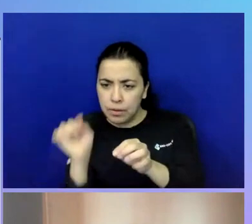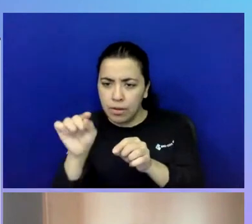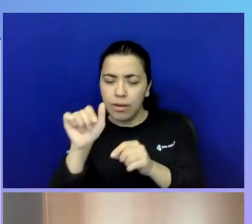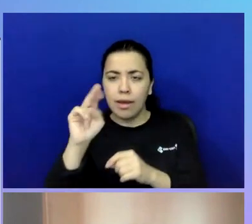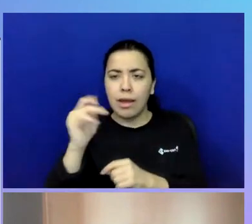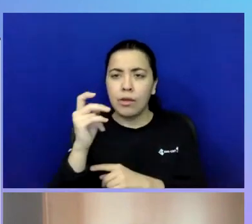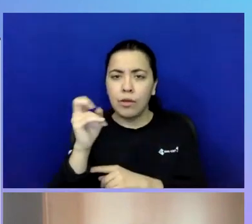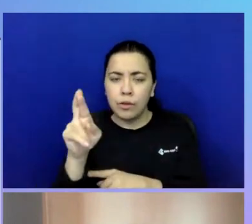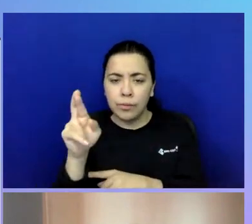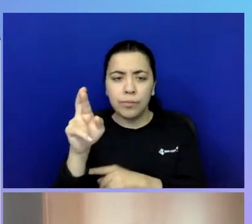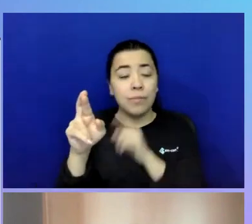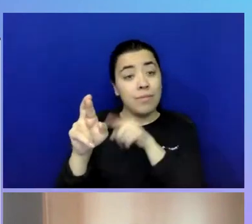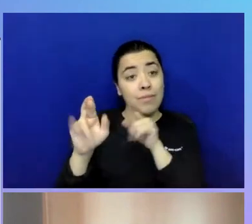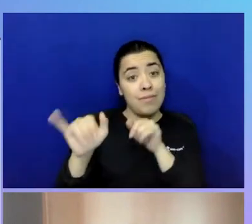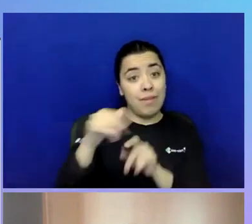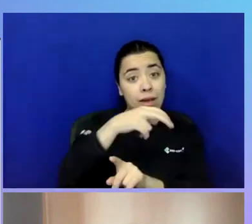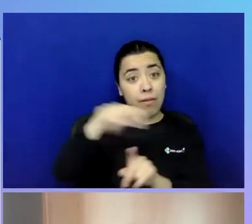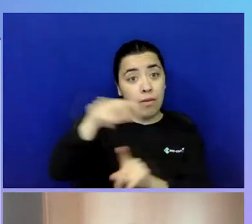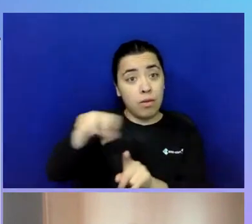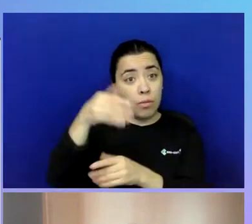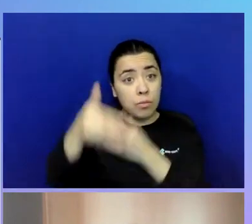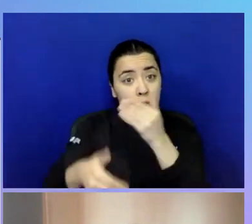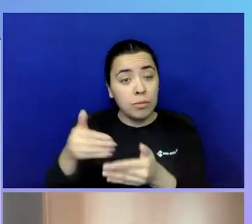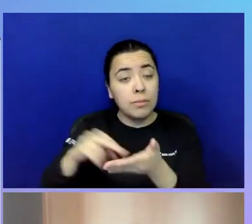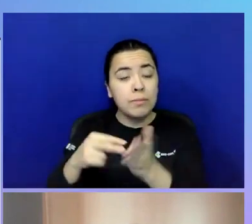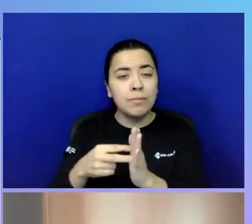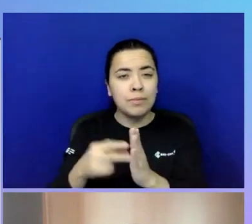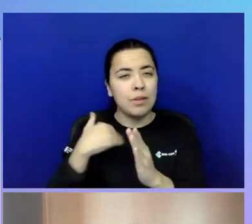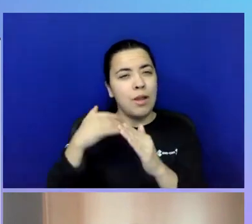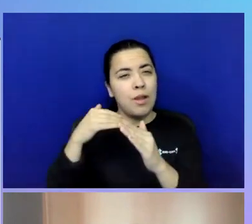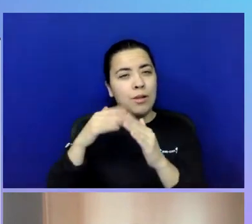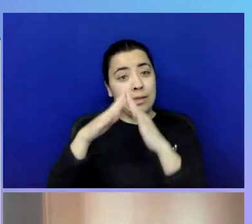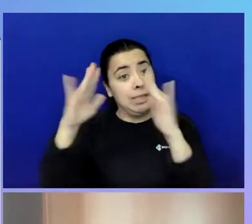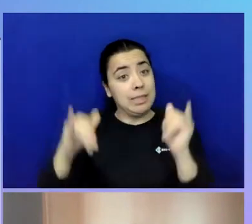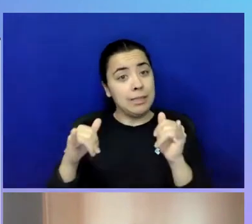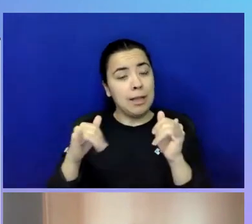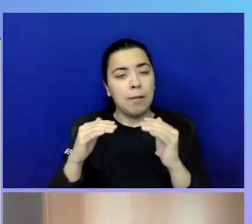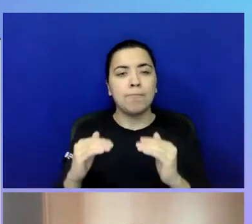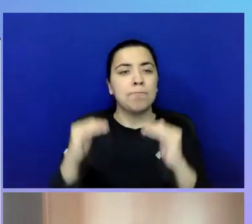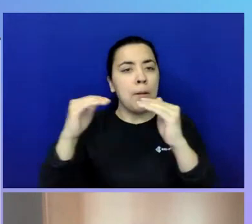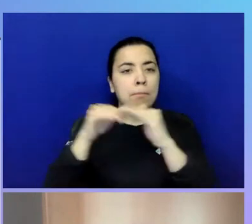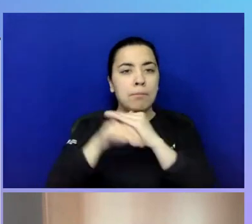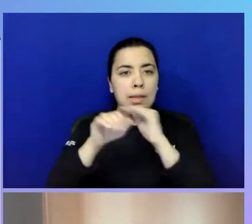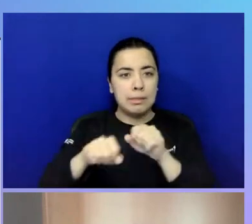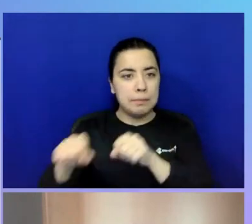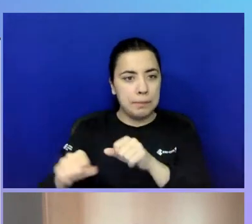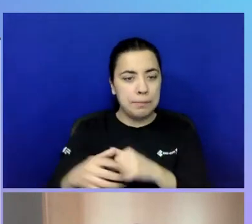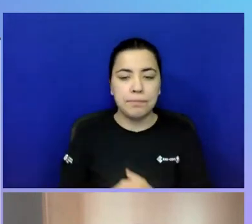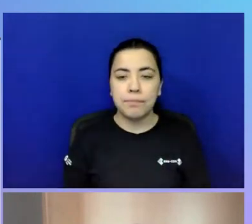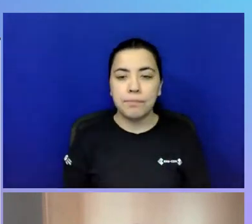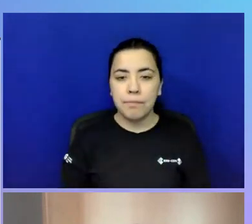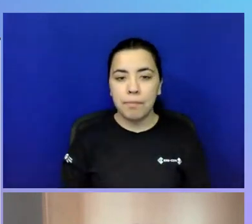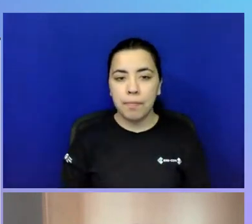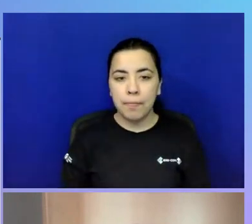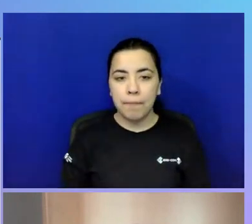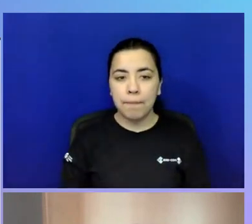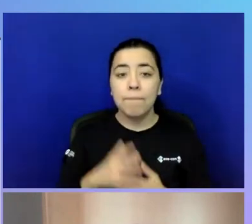make accessible enhancements for our system. So next up I'm going to show you all how we've transformed our components,